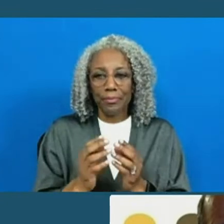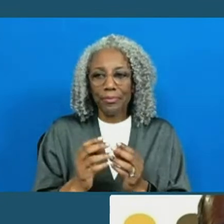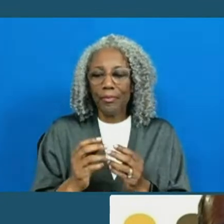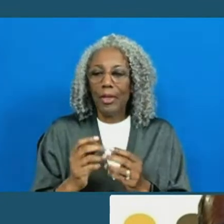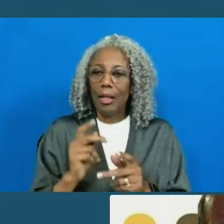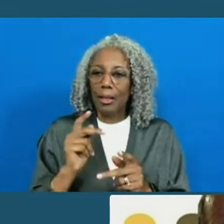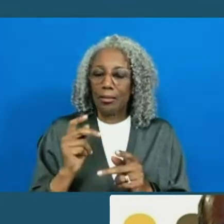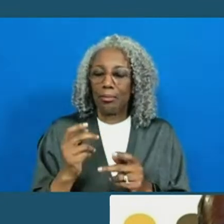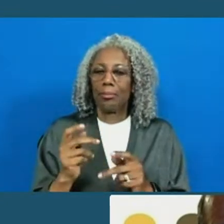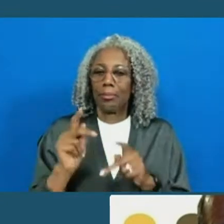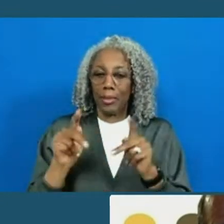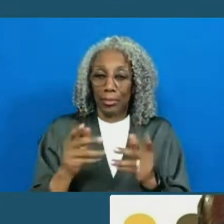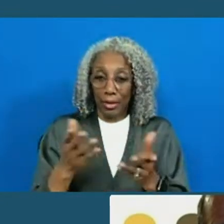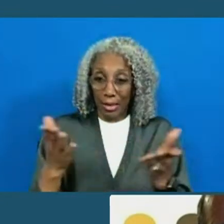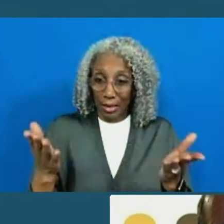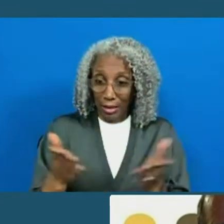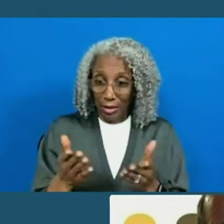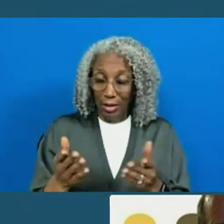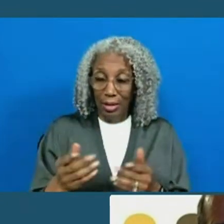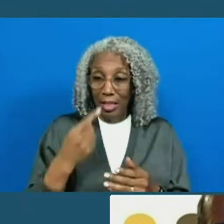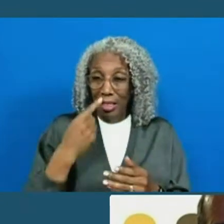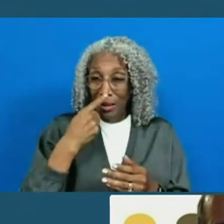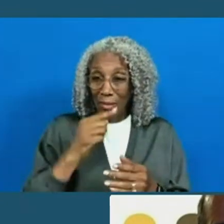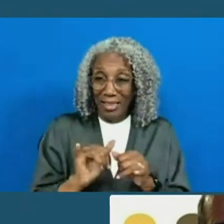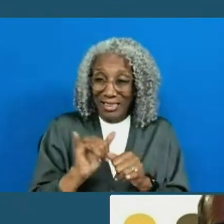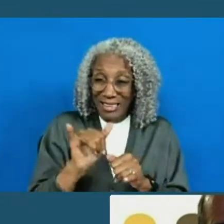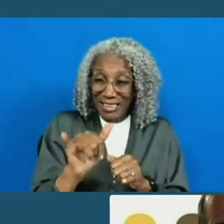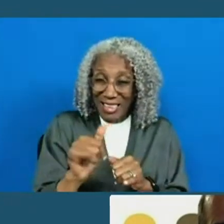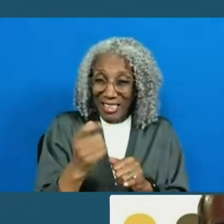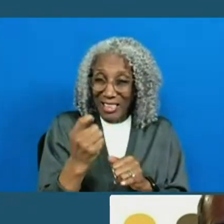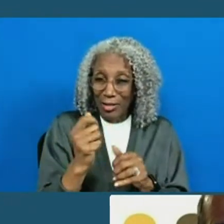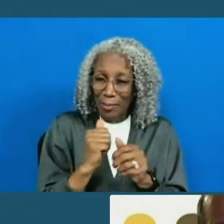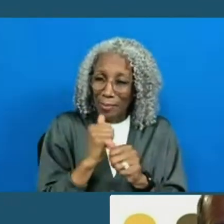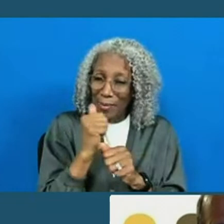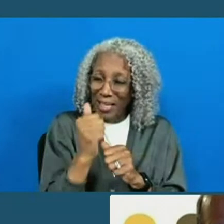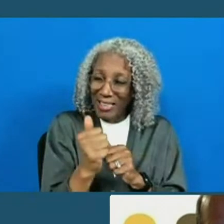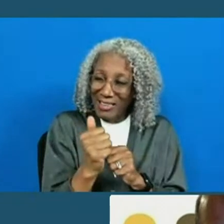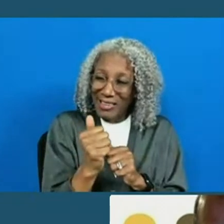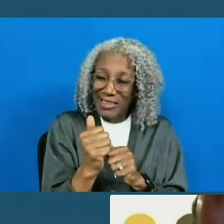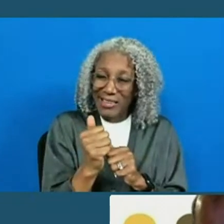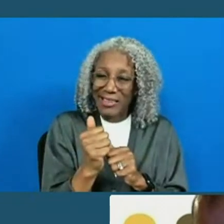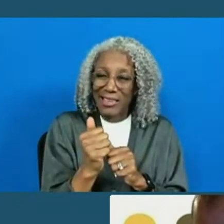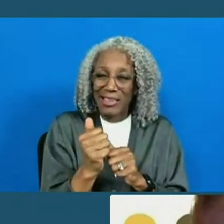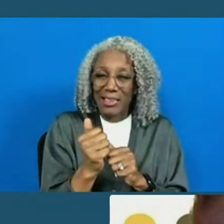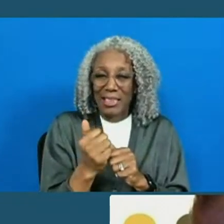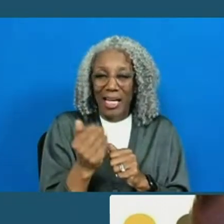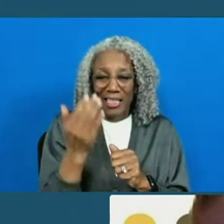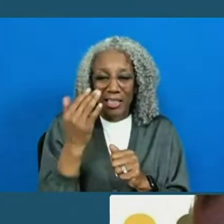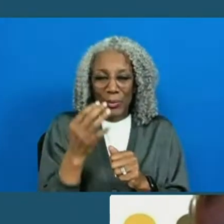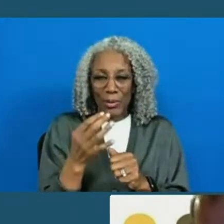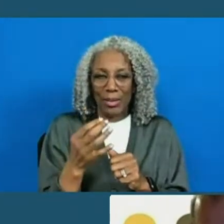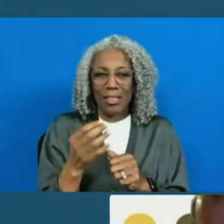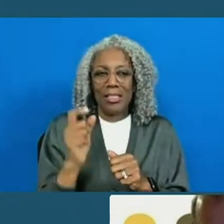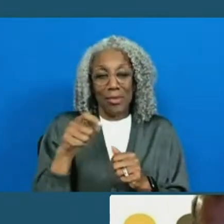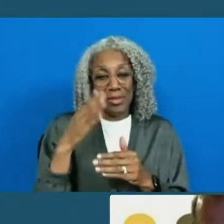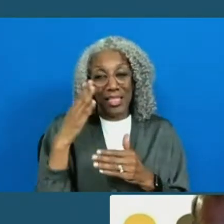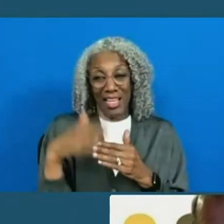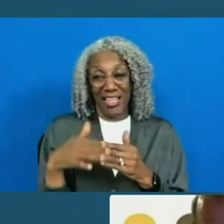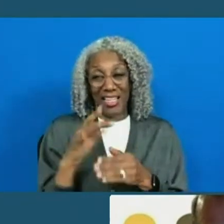indulgence of any of our guests. Yeah And attendees. , if you